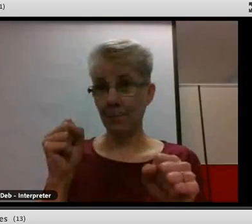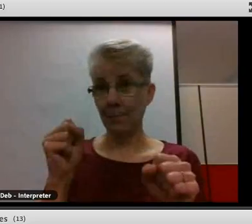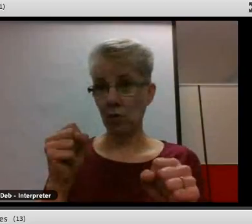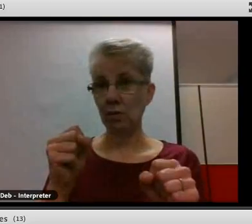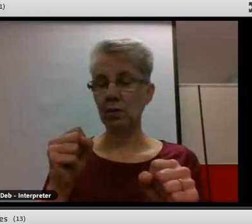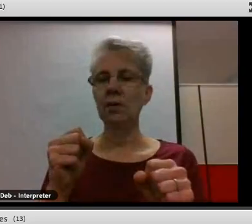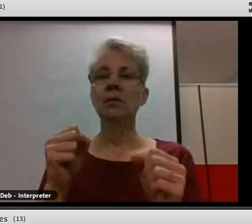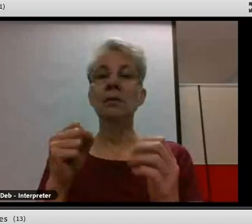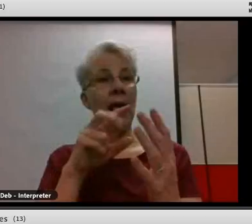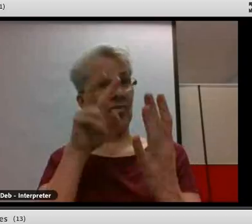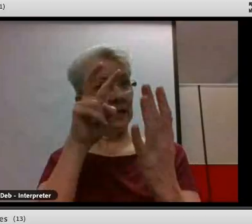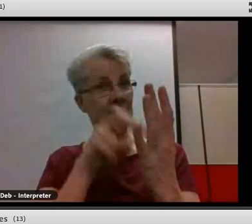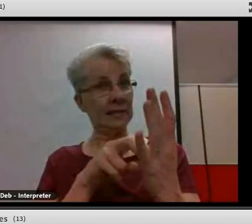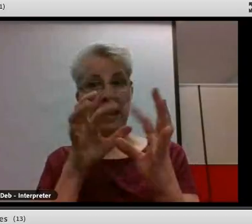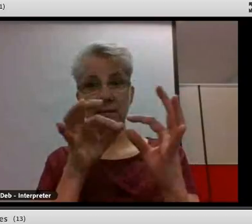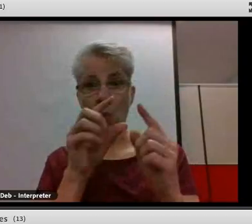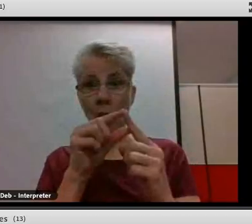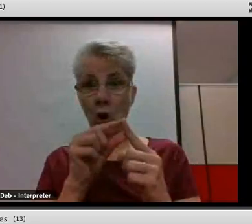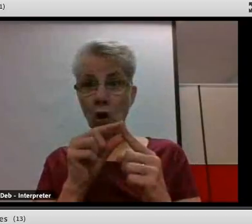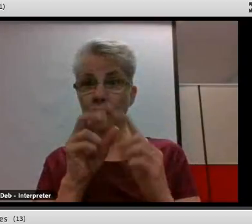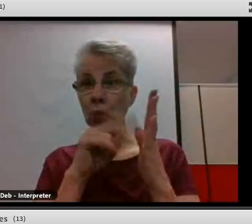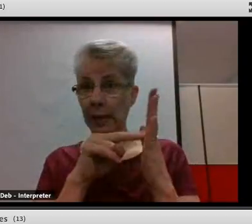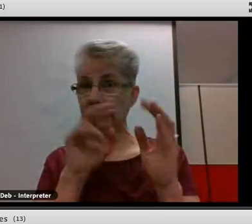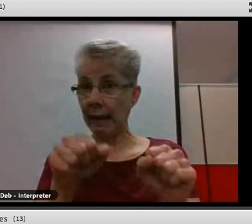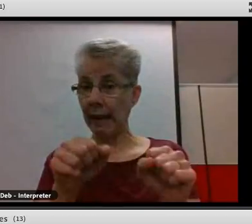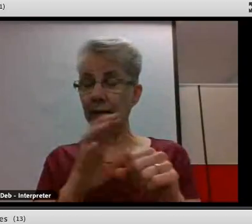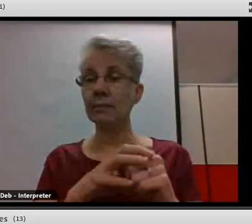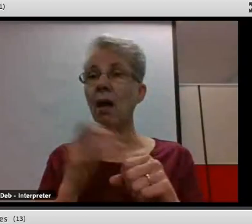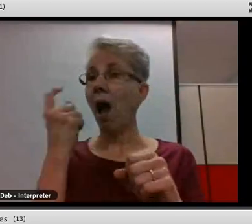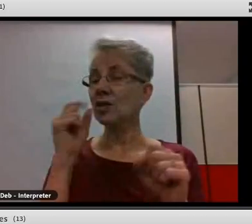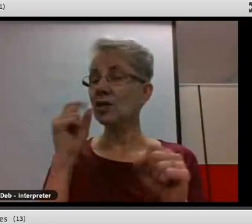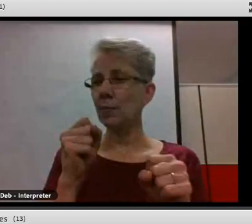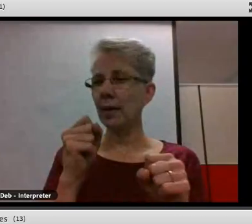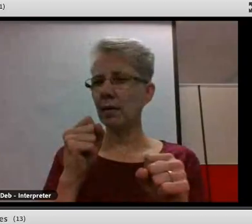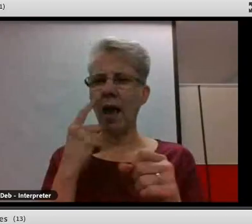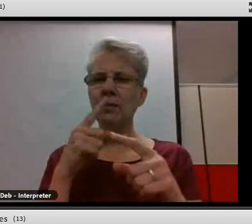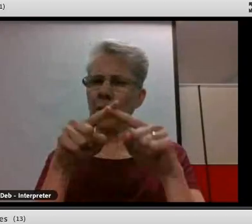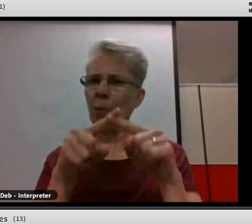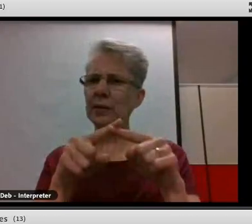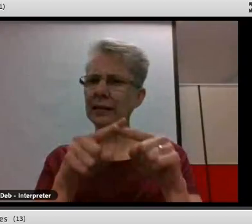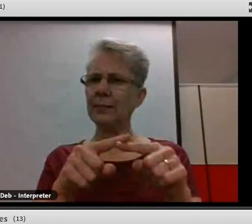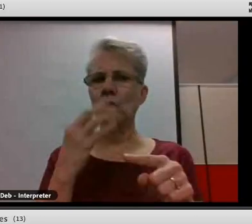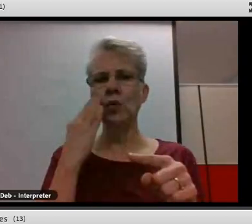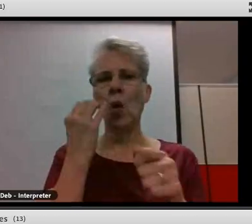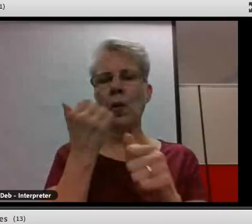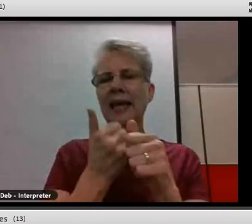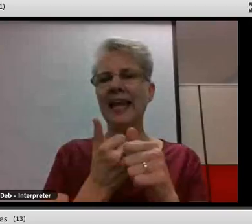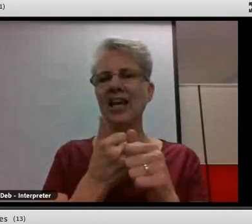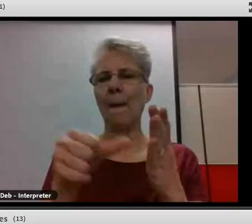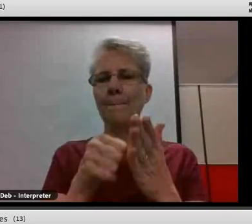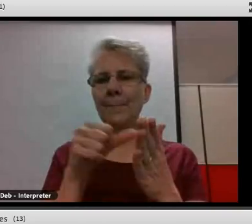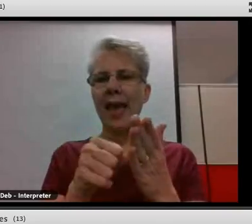The website is able to respond with visual cues or audio. So again, people can talk to --